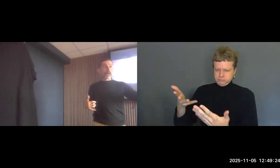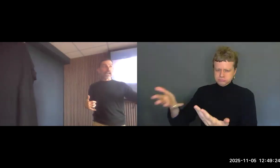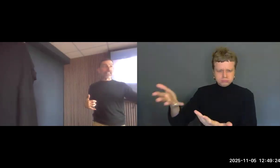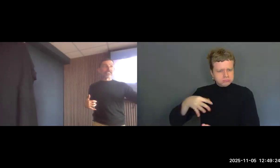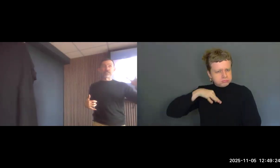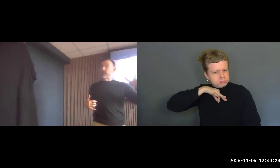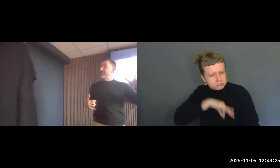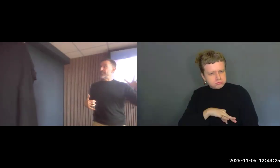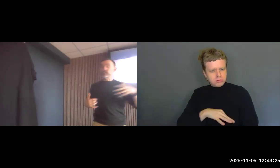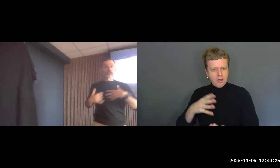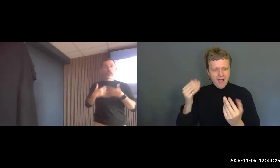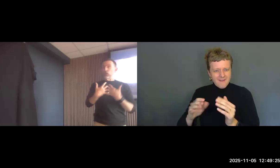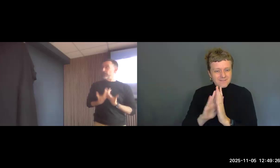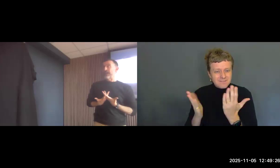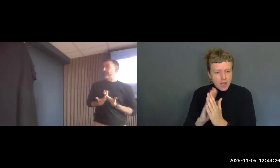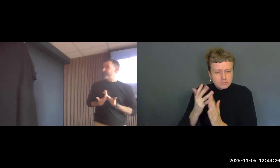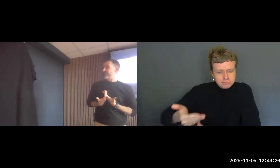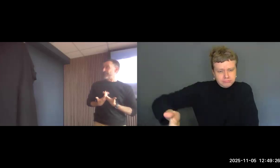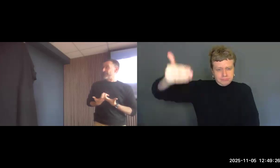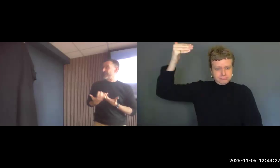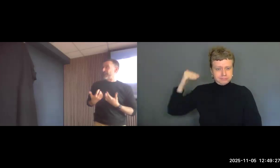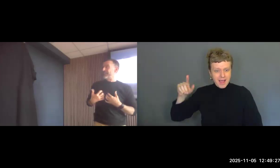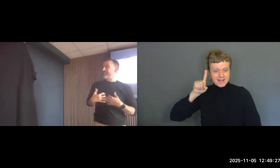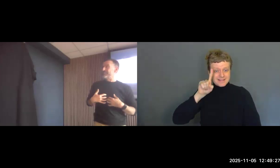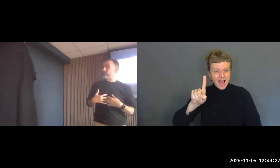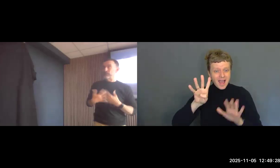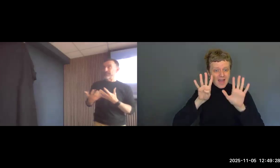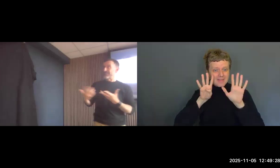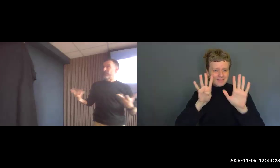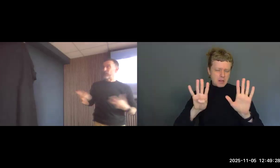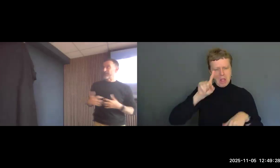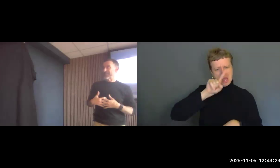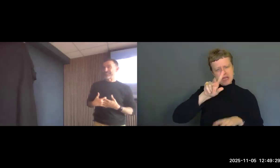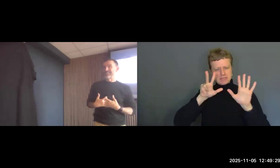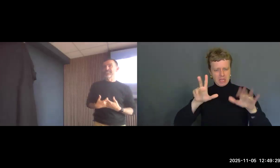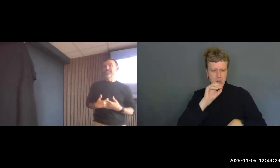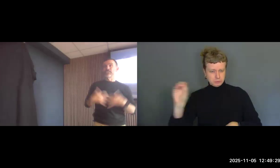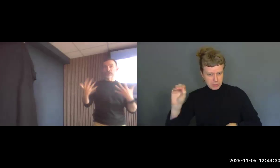going back into the 19th century, we don't have anything really like this for BSL or Auslan.